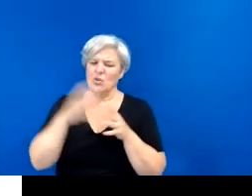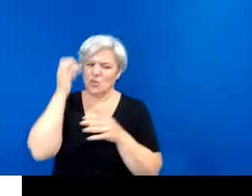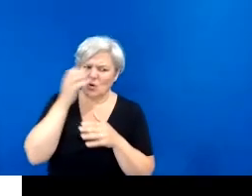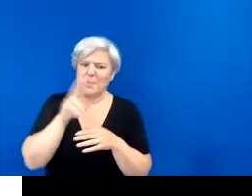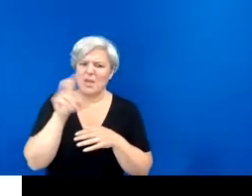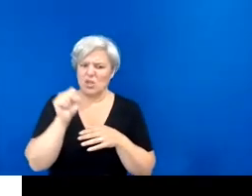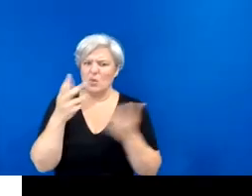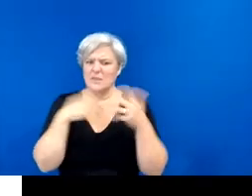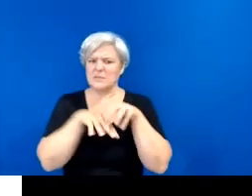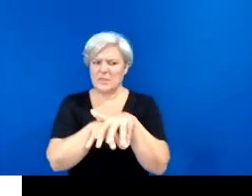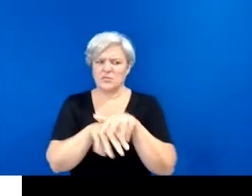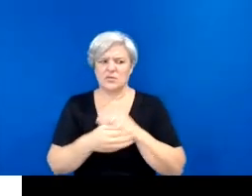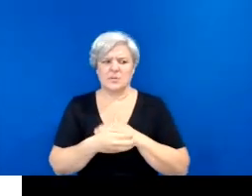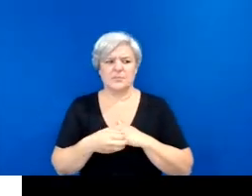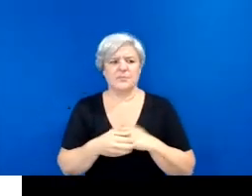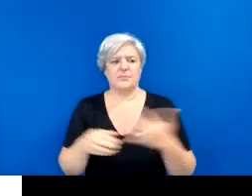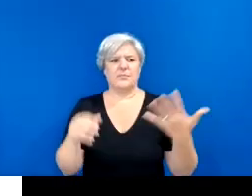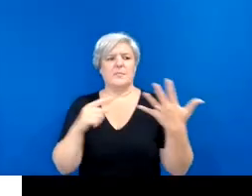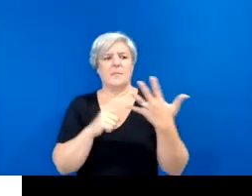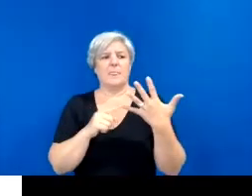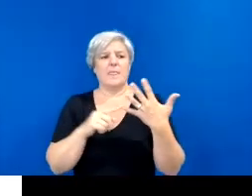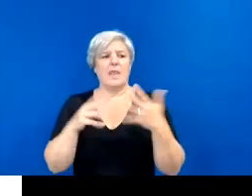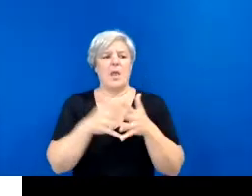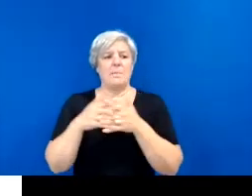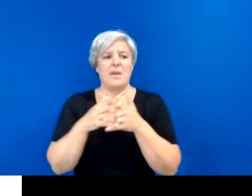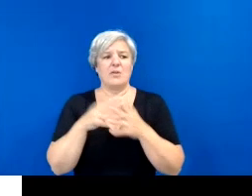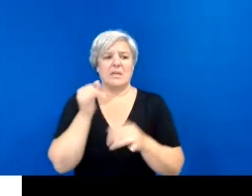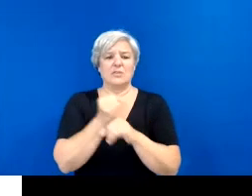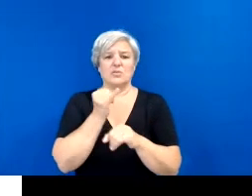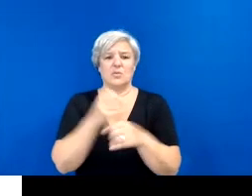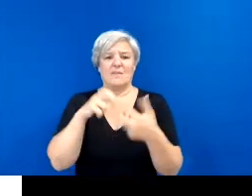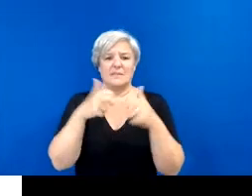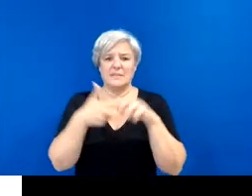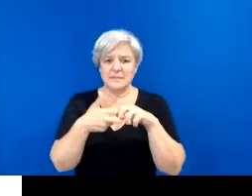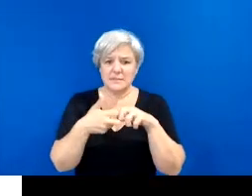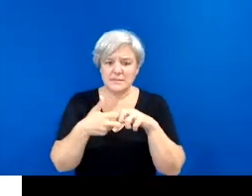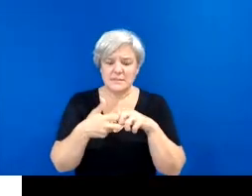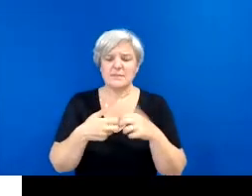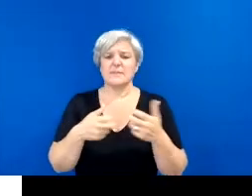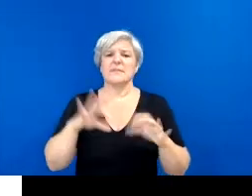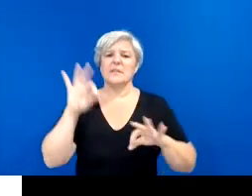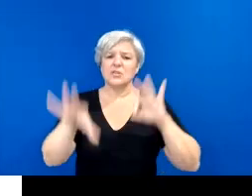And then there's also the American Institute of Physics that has some teaching guides about the contributions to STEM by people